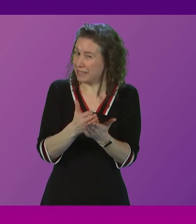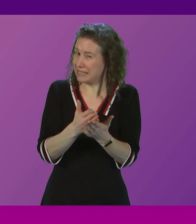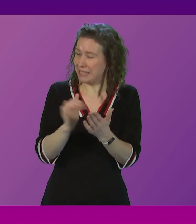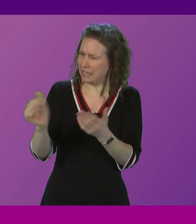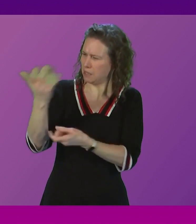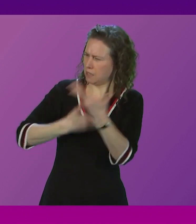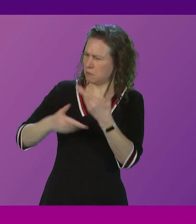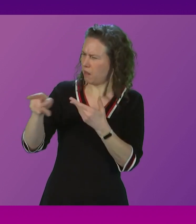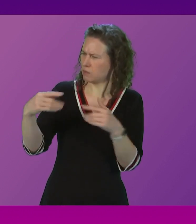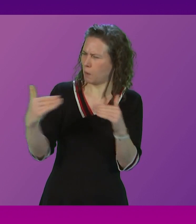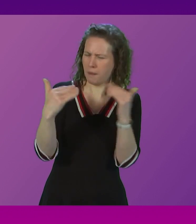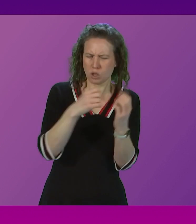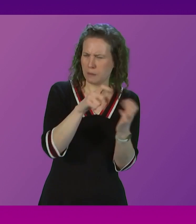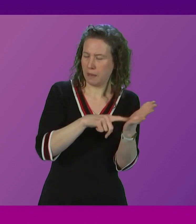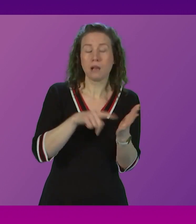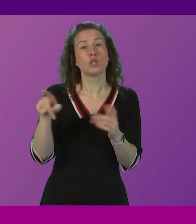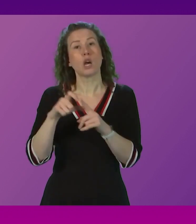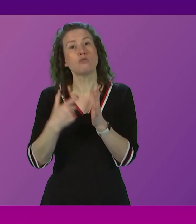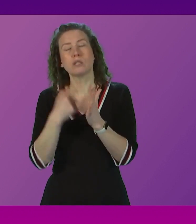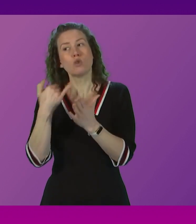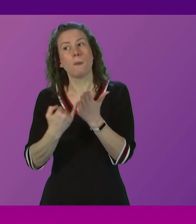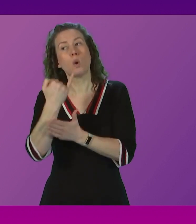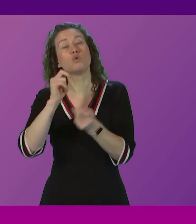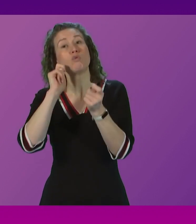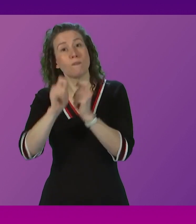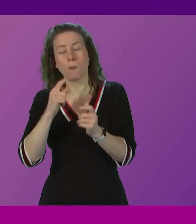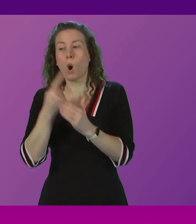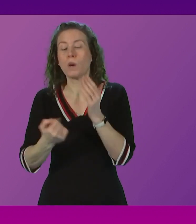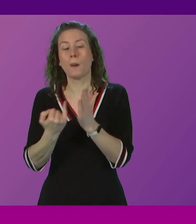Douglas Ross says that he is not opposed to reform but is opposed only to the bill. I have listened